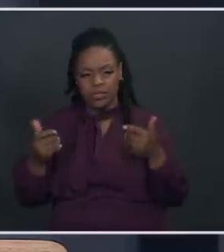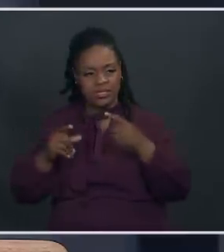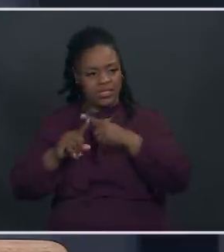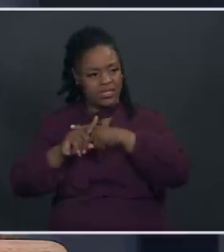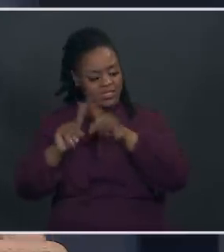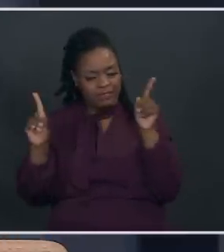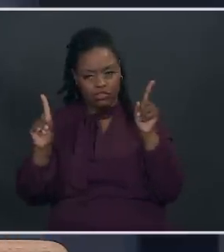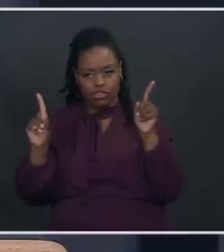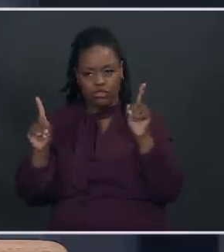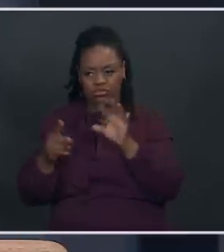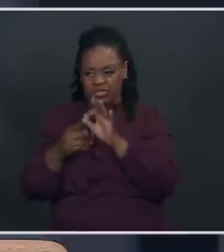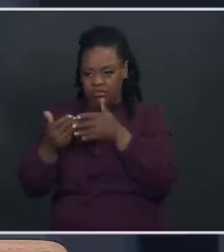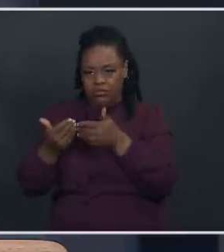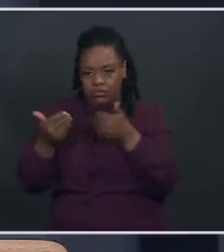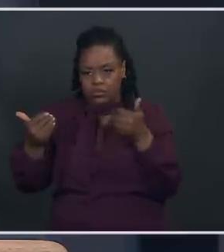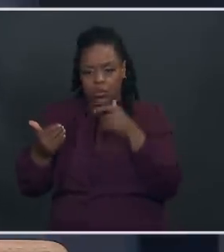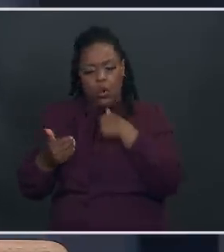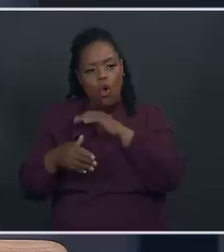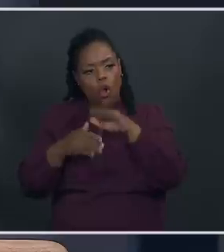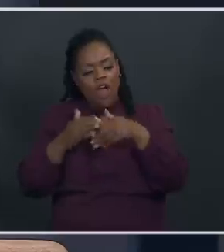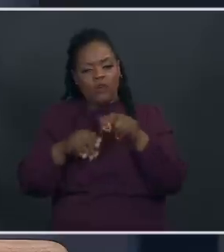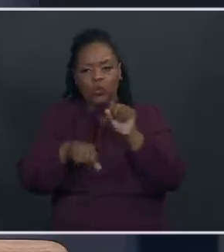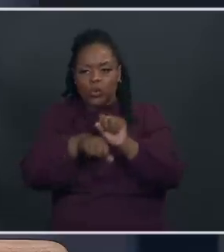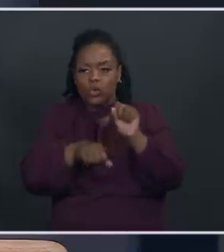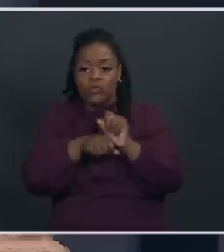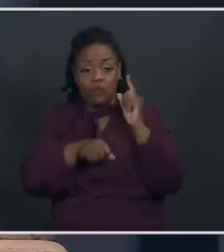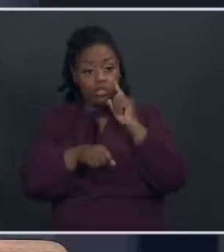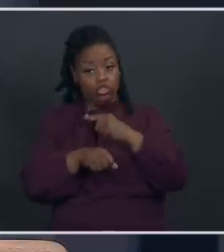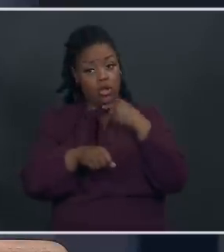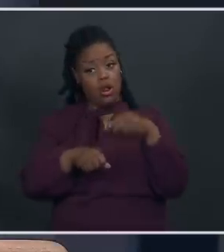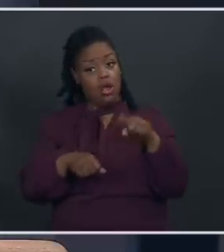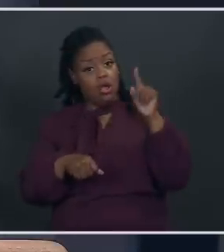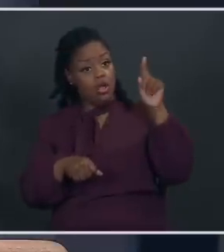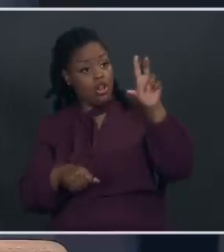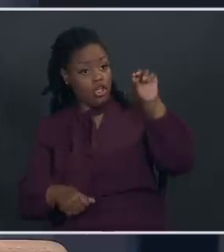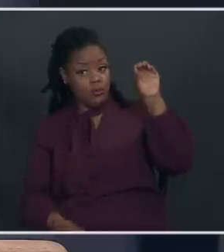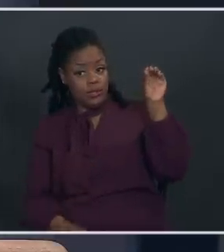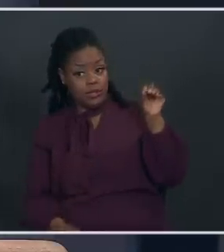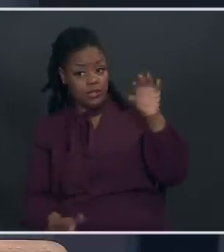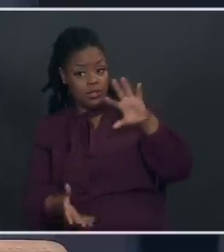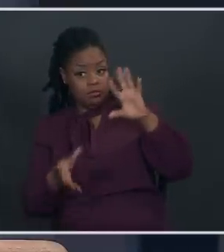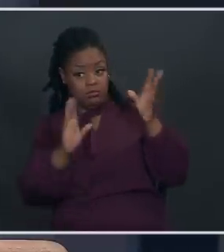that China is 30 percent of the emissions of the world; we're about 15 percent of the emissions of the world.